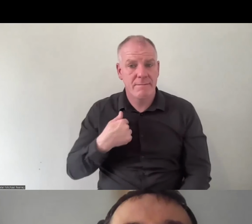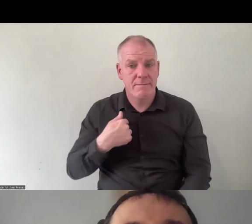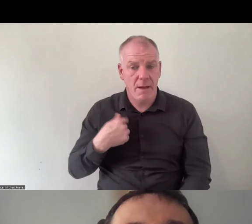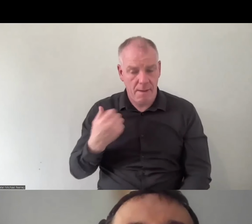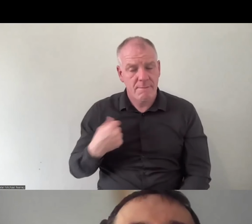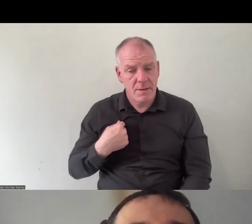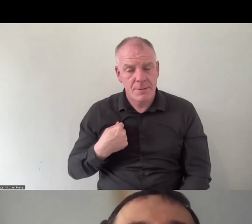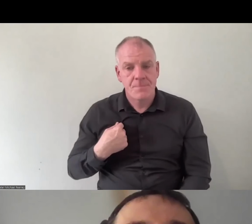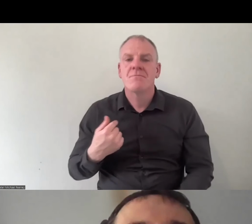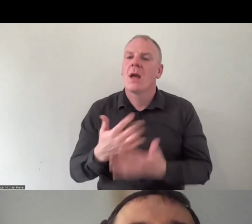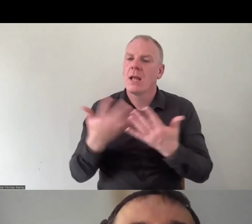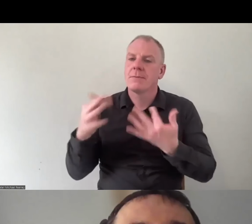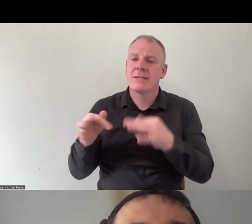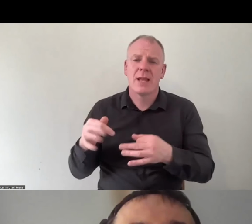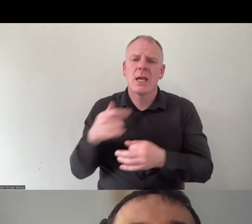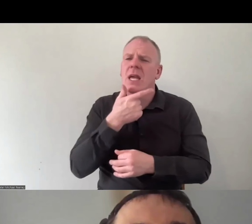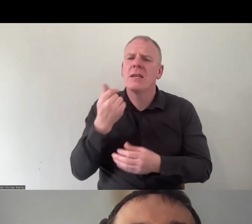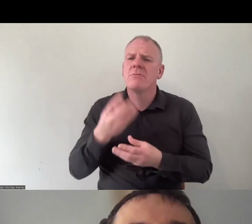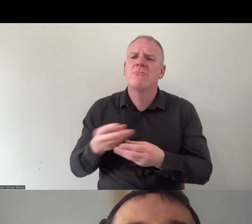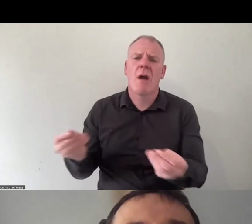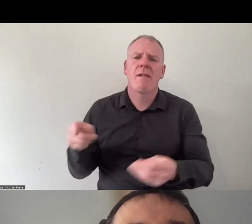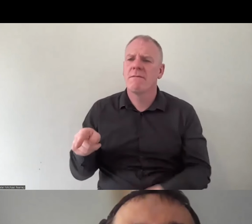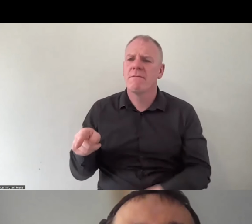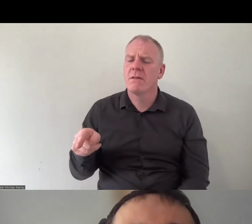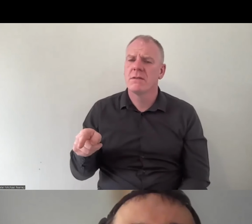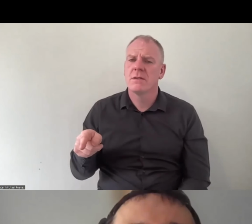a lot of them can be very, very easily fixed. It might be, for example,